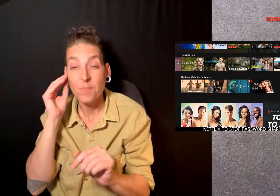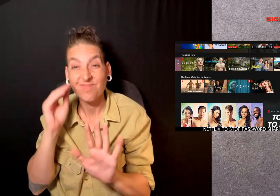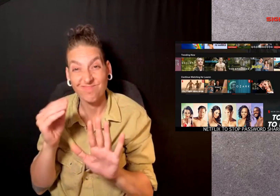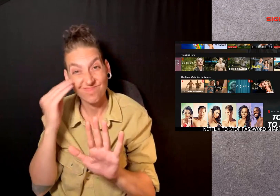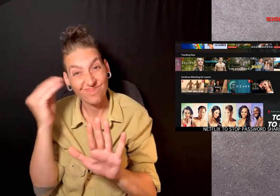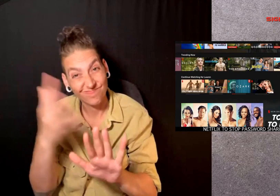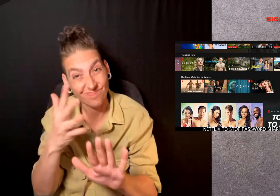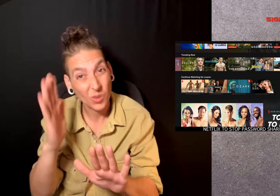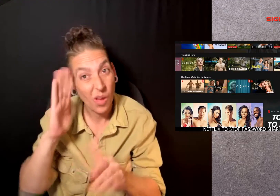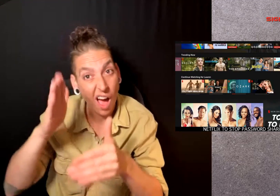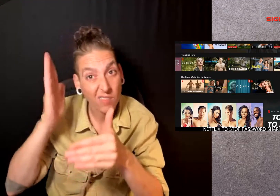is going to end soon